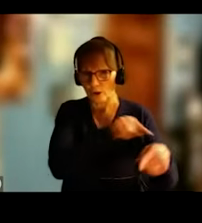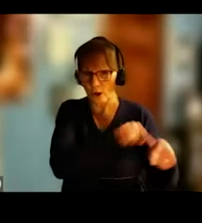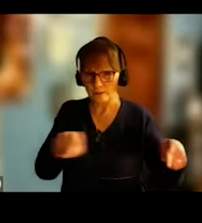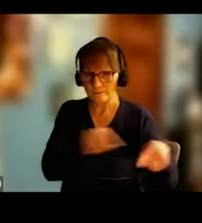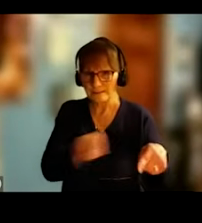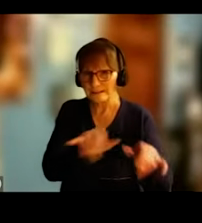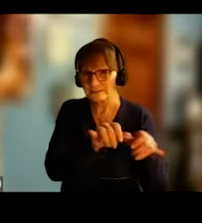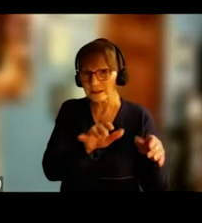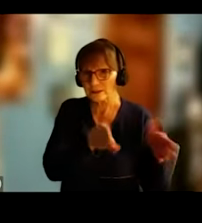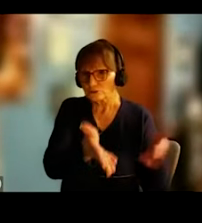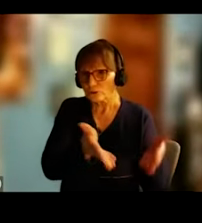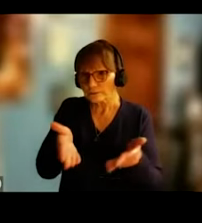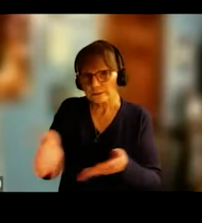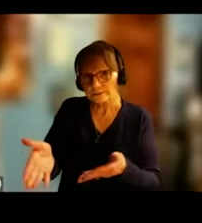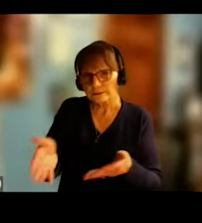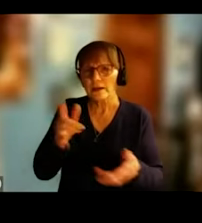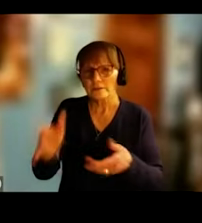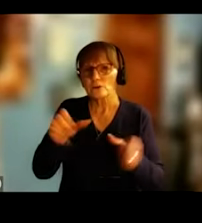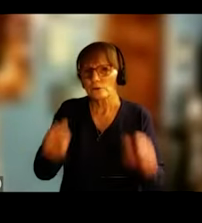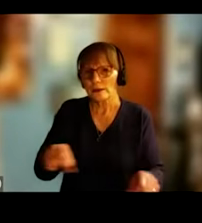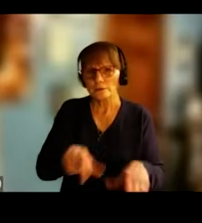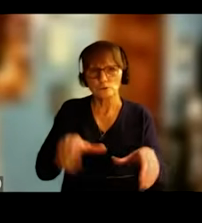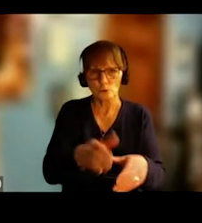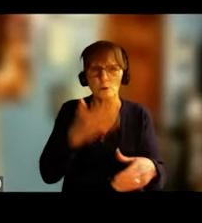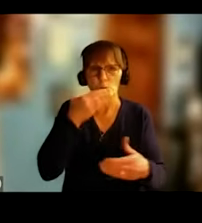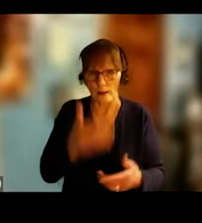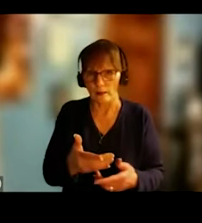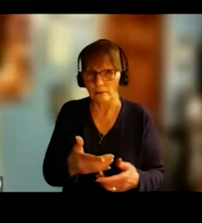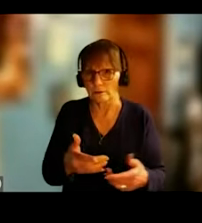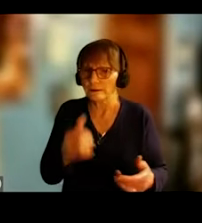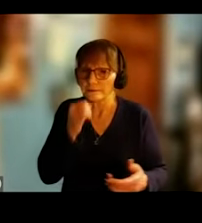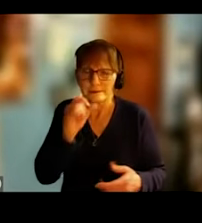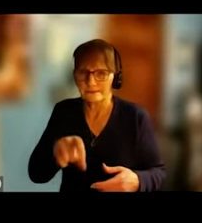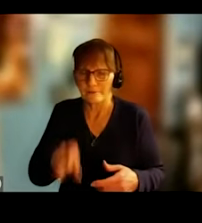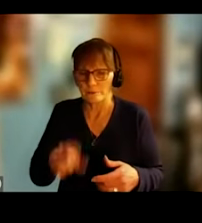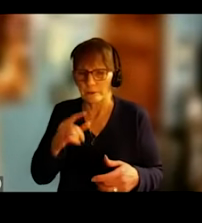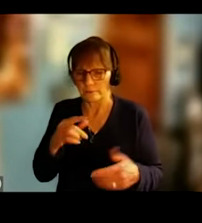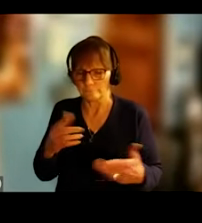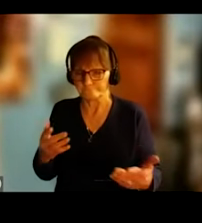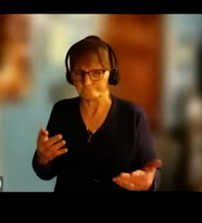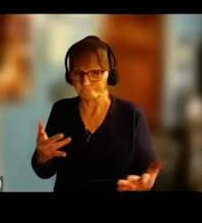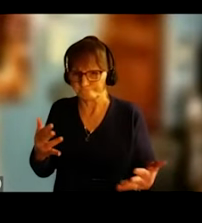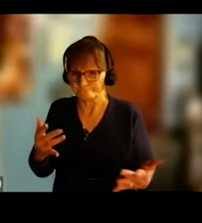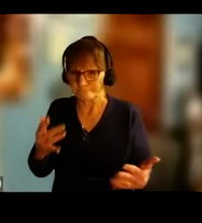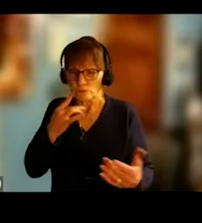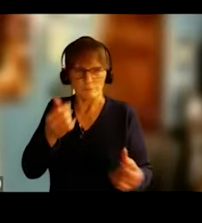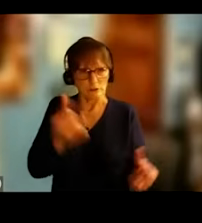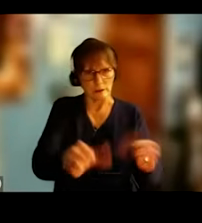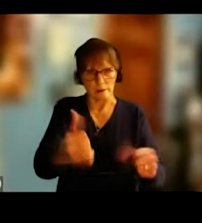to the centers to say, "You can do this and you can do this well. This doesn't have to be something that has to be that you have to deny these clients"?